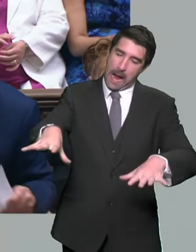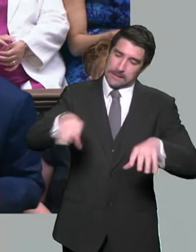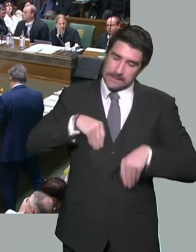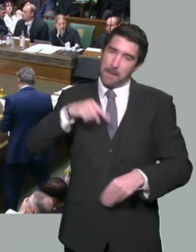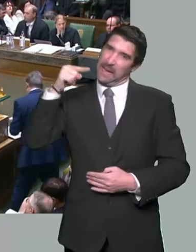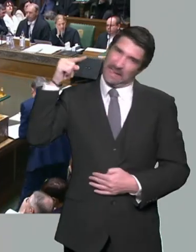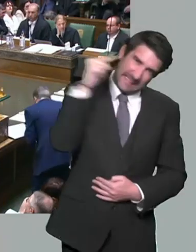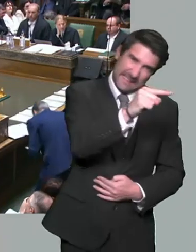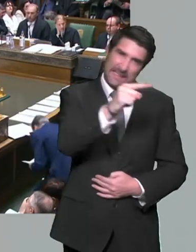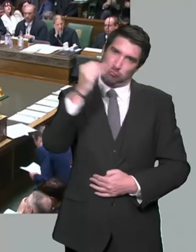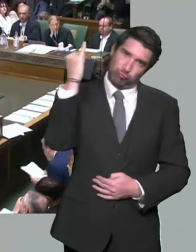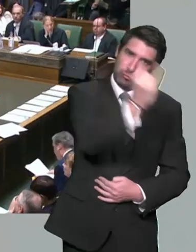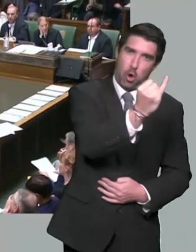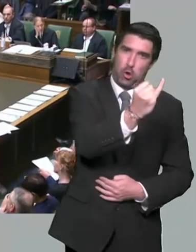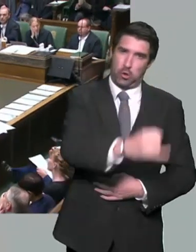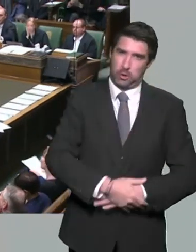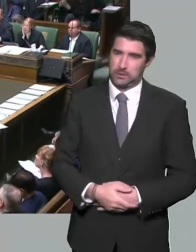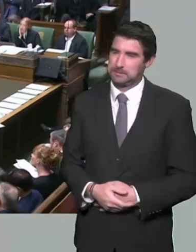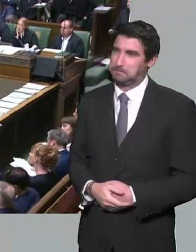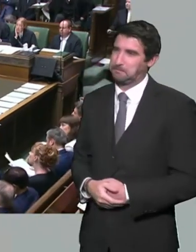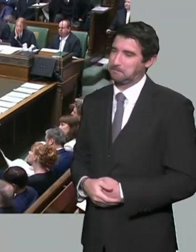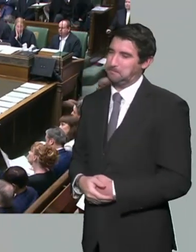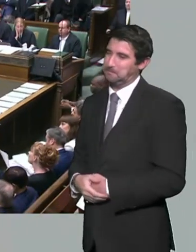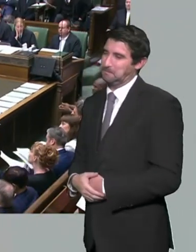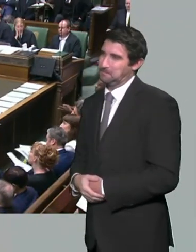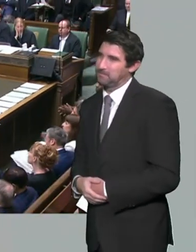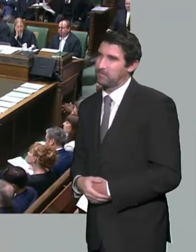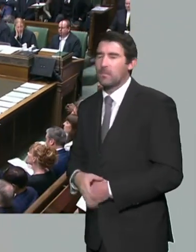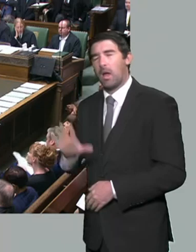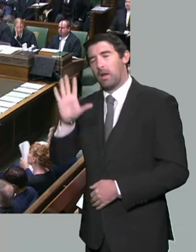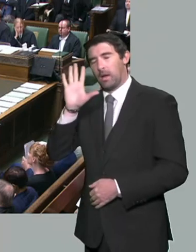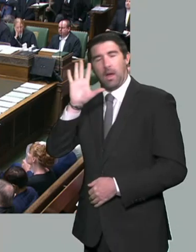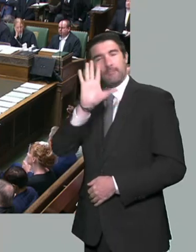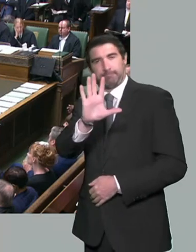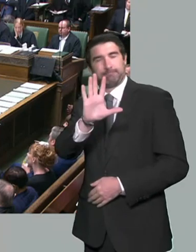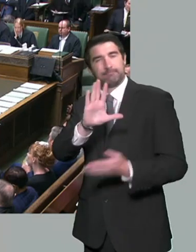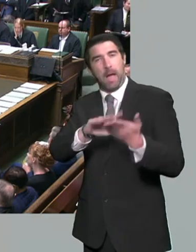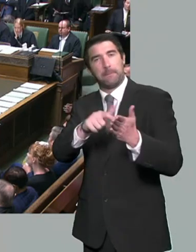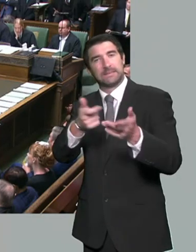The Prime Minister We are helping people with the cost of living